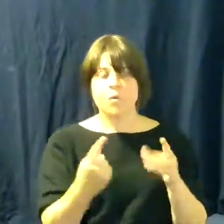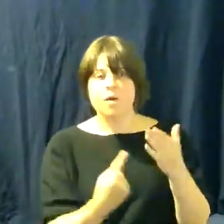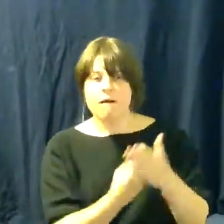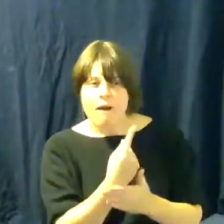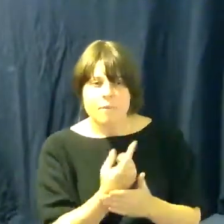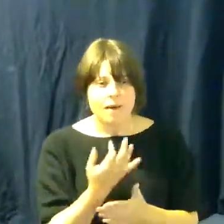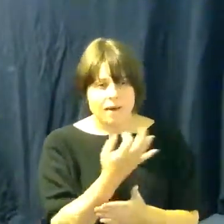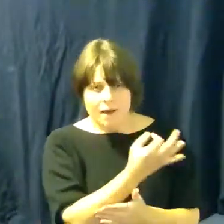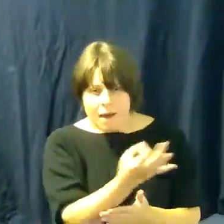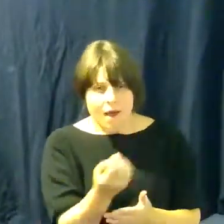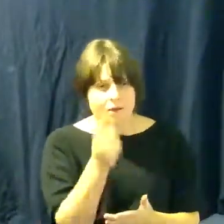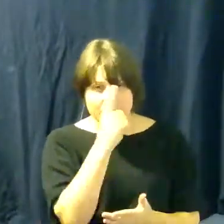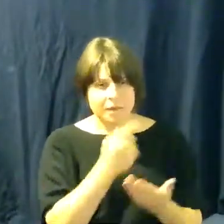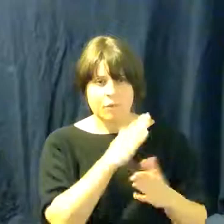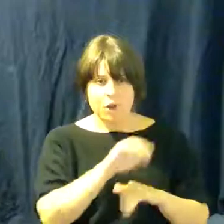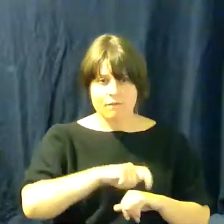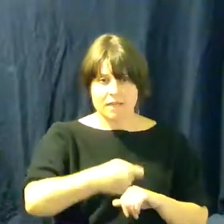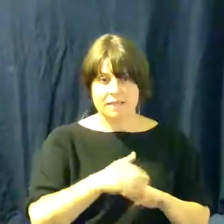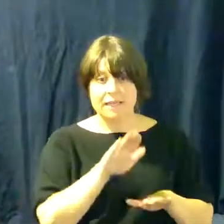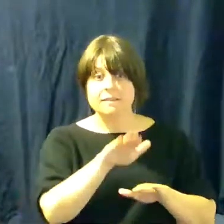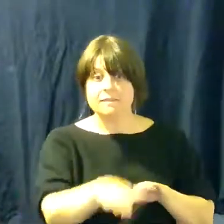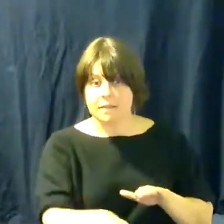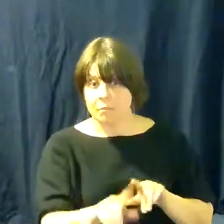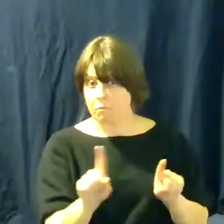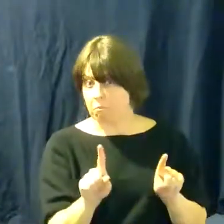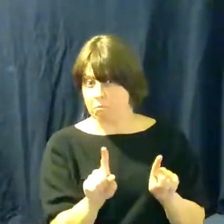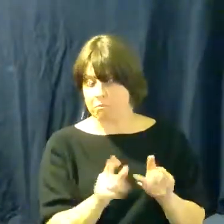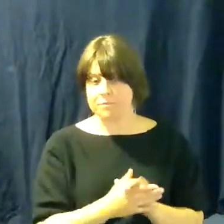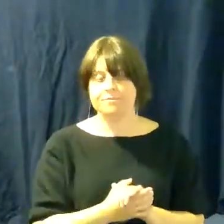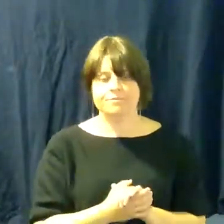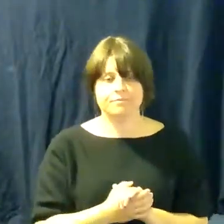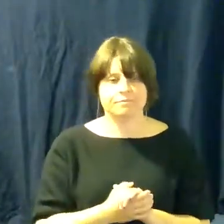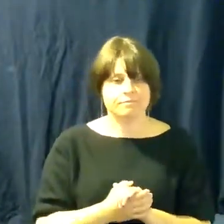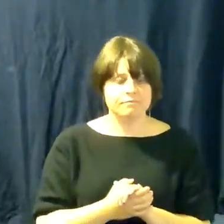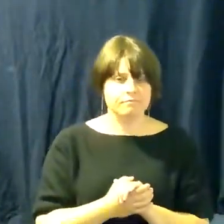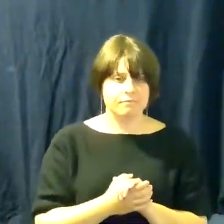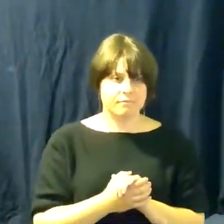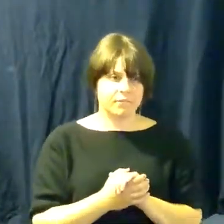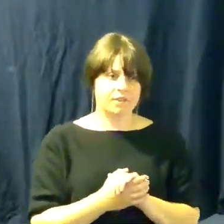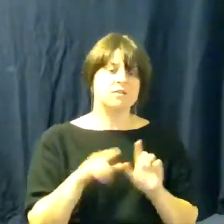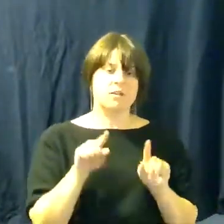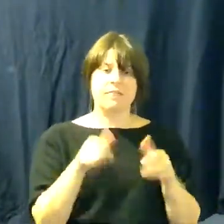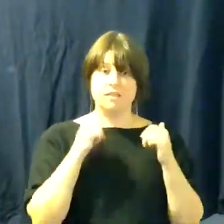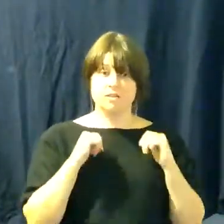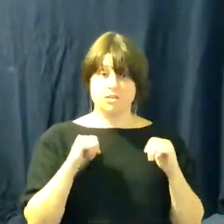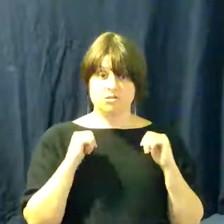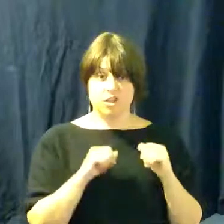process for the program, where to from here, what will happen and get people thinking about what the neng next steps will be